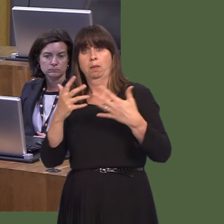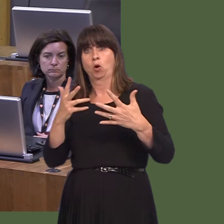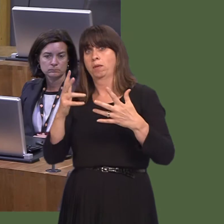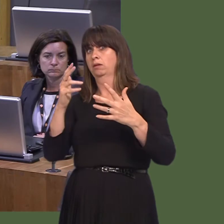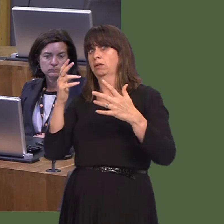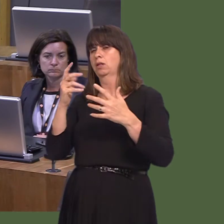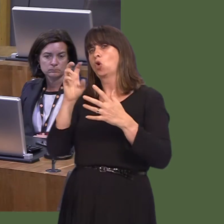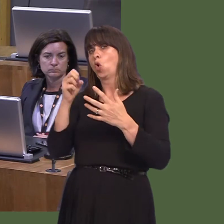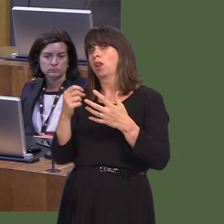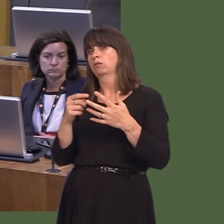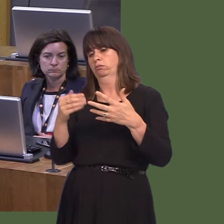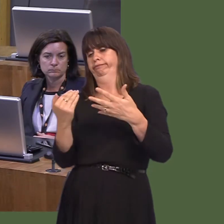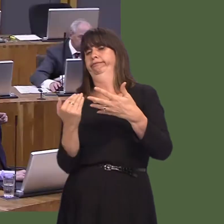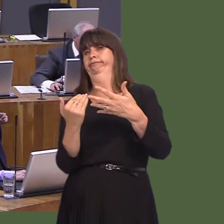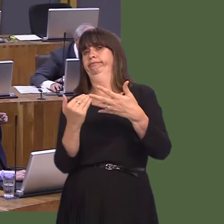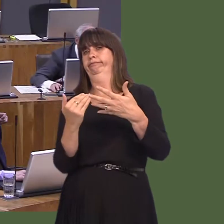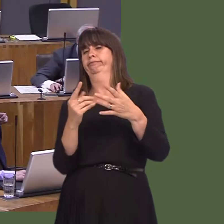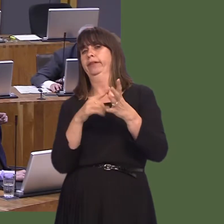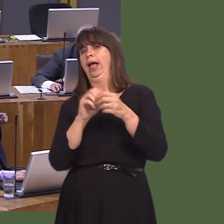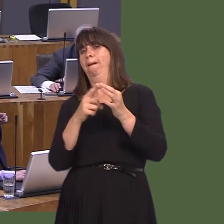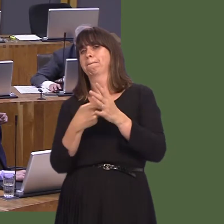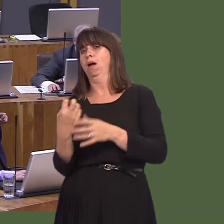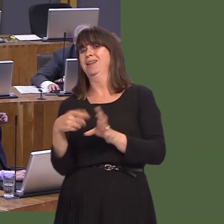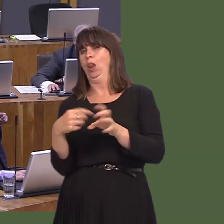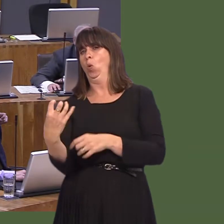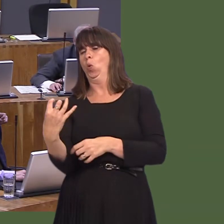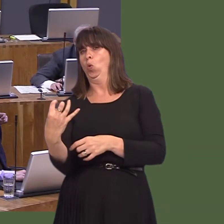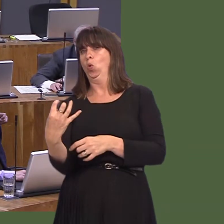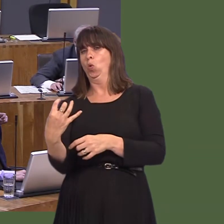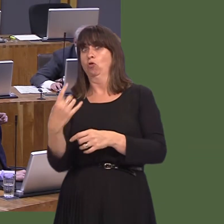of the amber category, which will make recommendations for improvement in the autumn, and it'll be